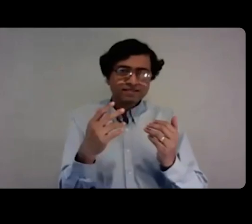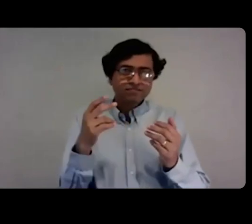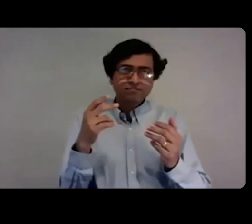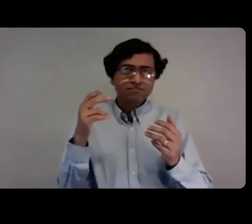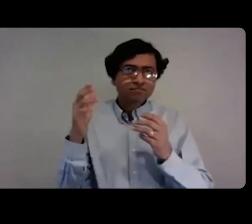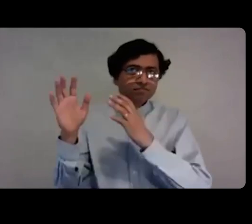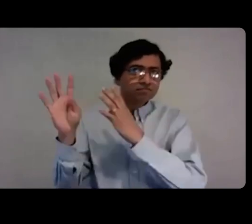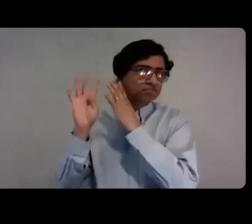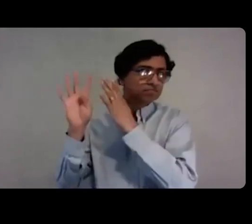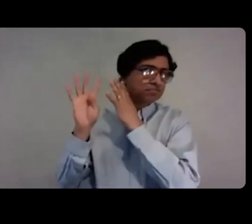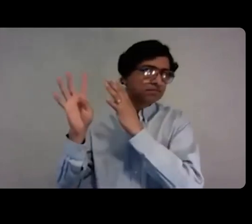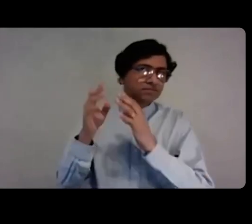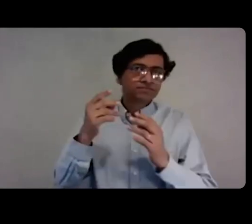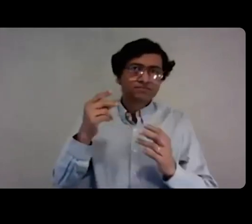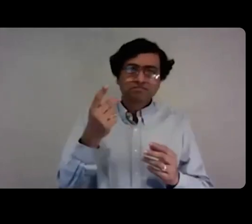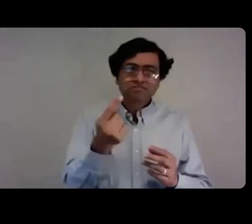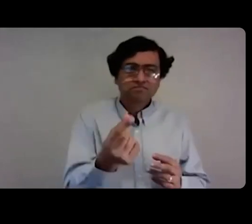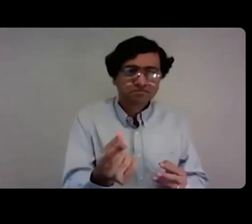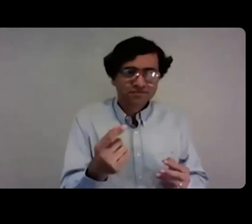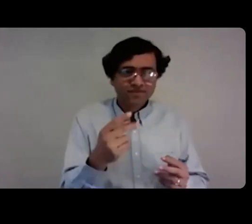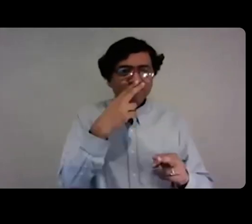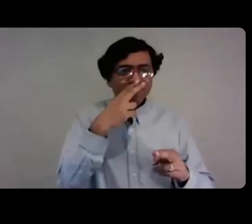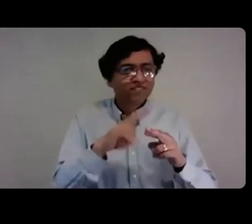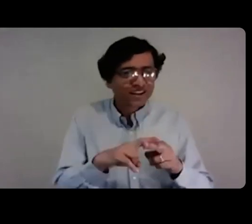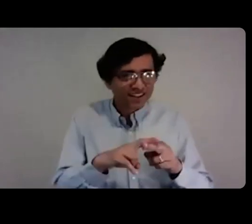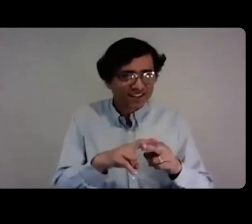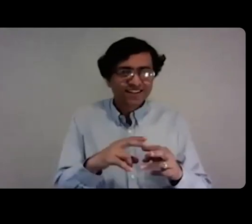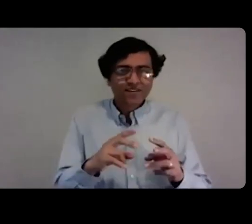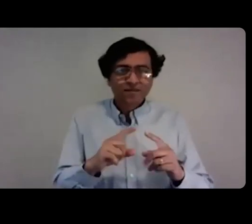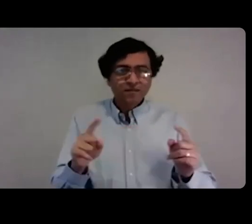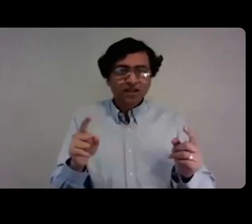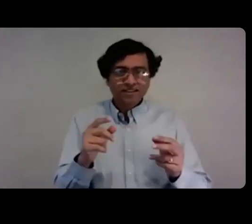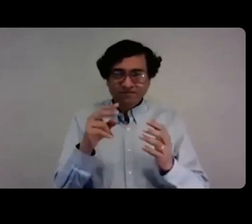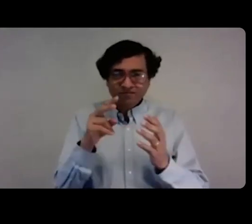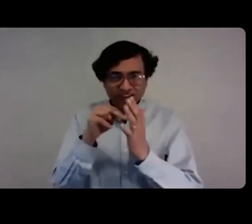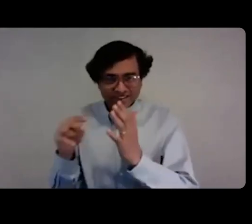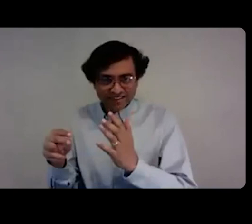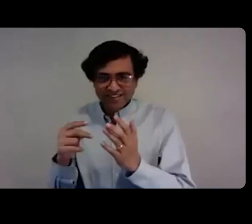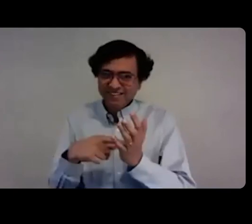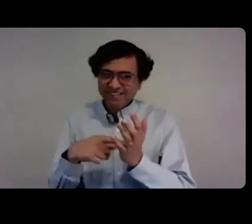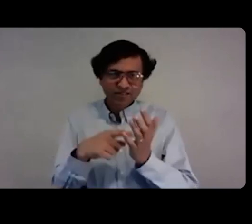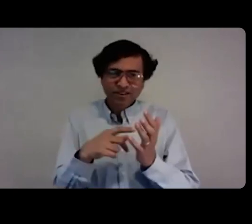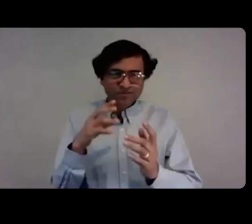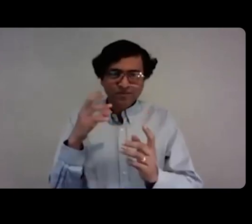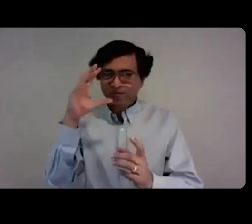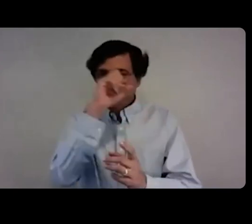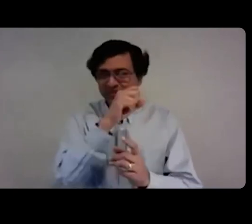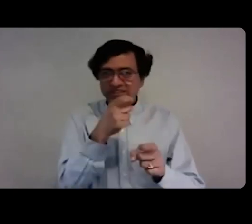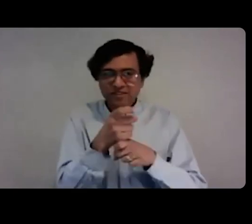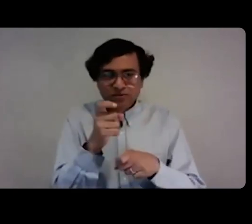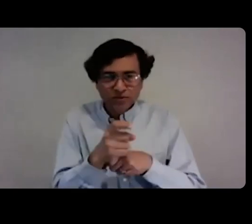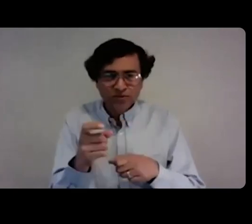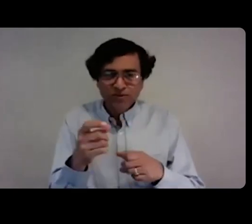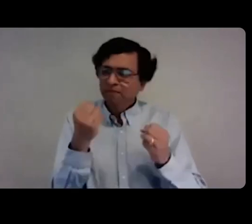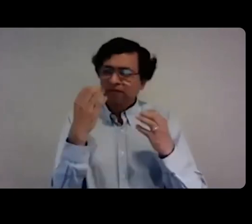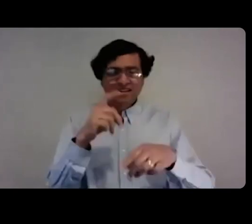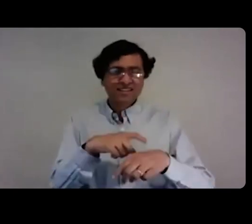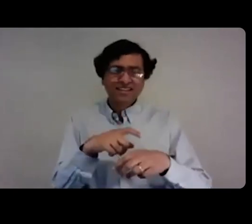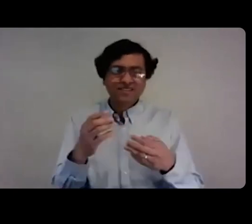If you are simply listening to this, it is much easier. The audio feed comes in automatically and makes this vignette actually quite fun.